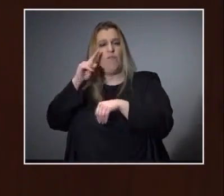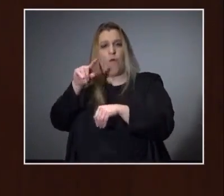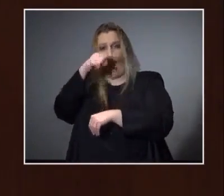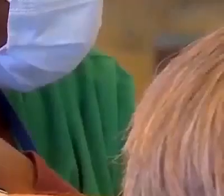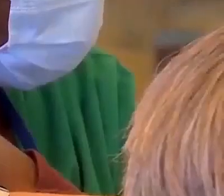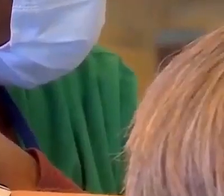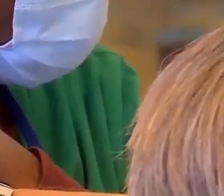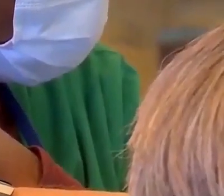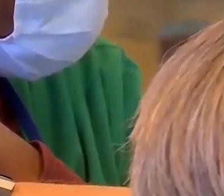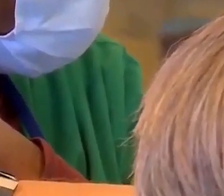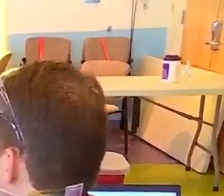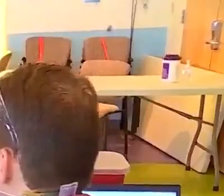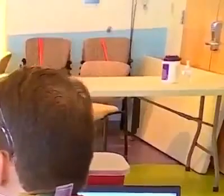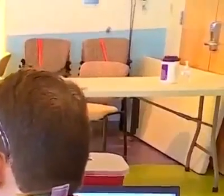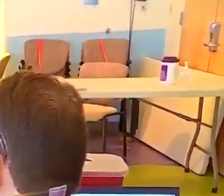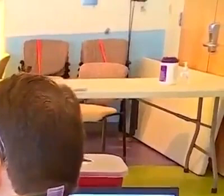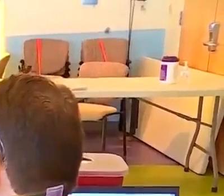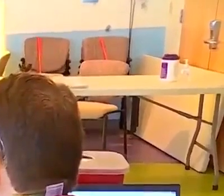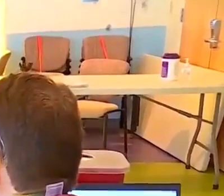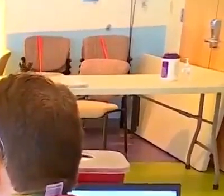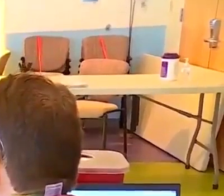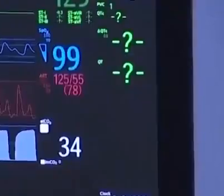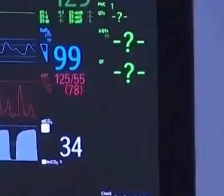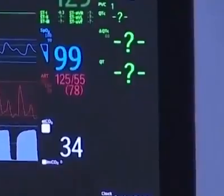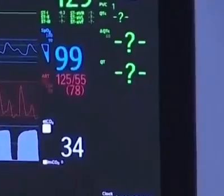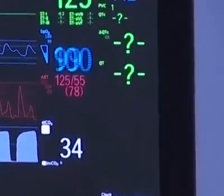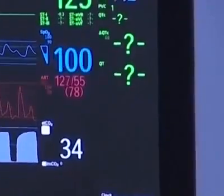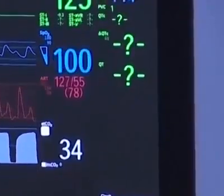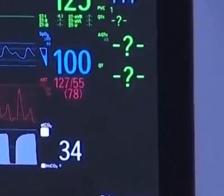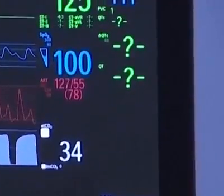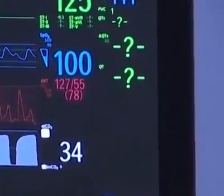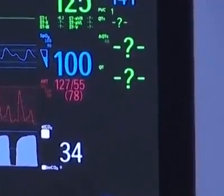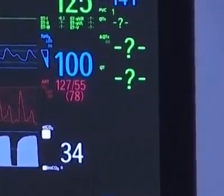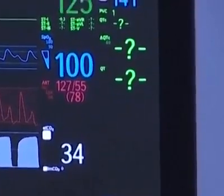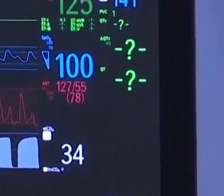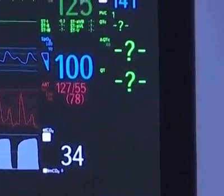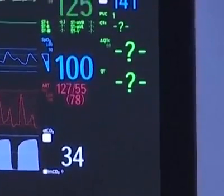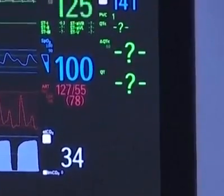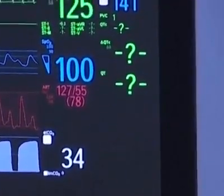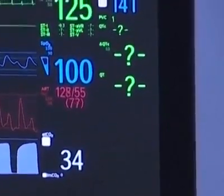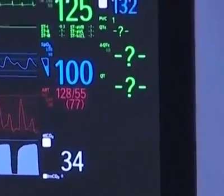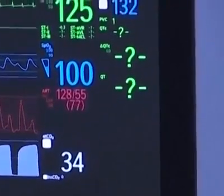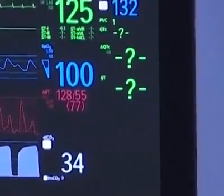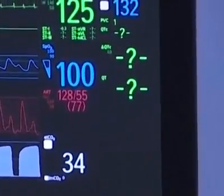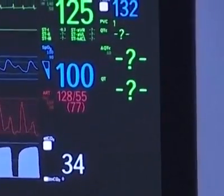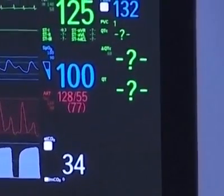SO DOSES THAT WE SENT OUT TO EXTERNAL PARTNERS WERE TRYING TO DO THAT IN A MINDFUL WAY TO MAKE SURE